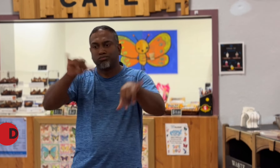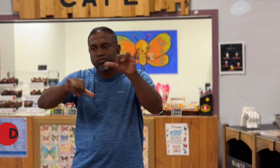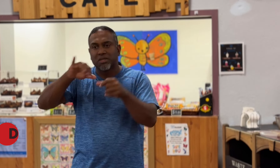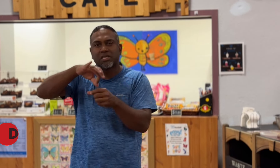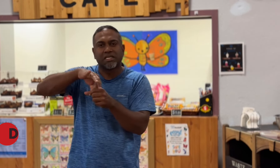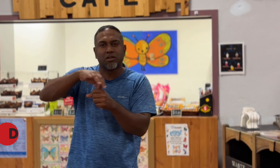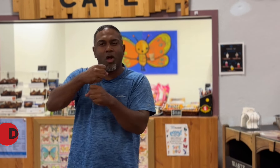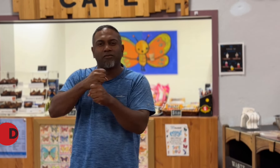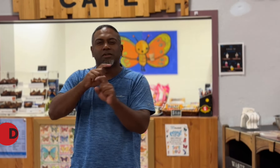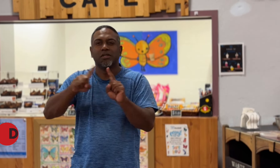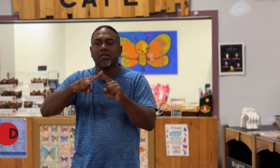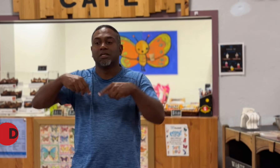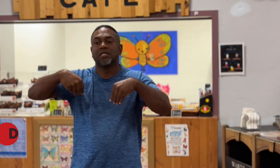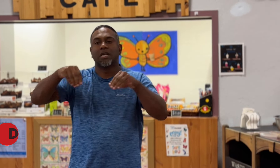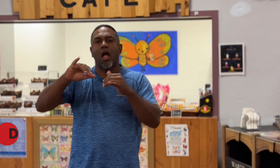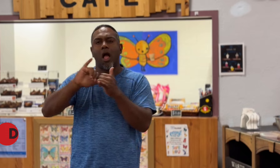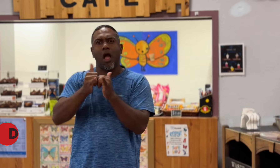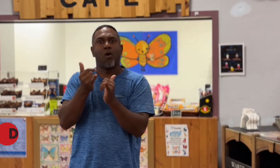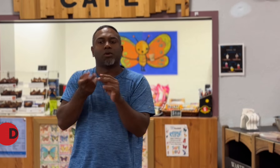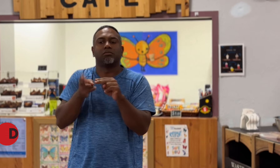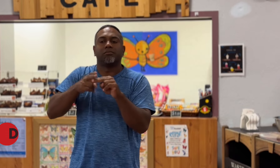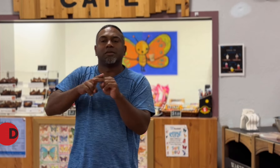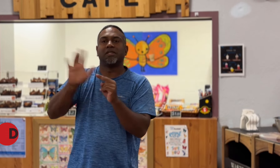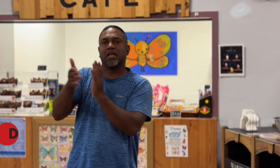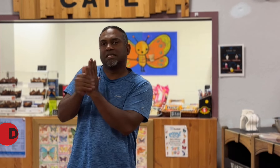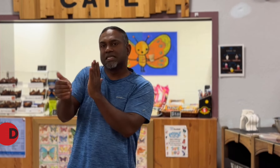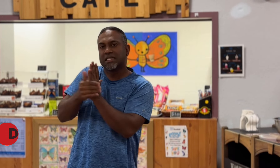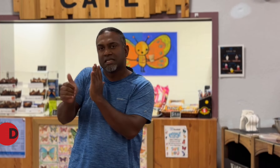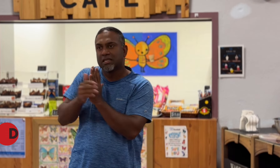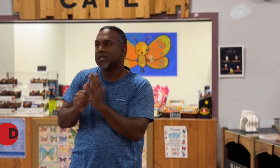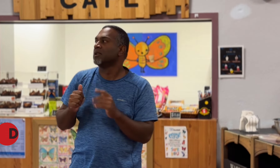gain experience and training for pre-employment in a communication